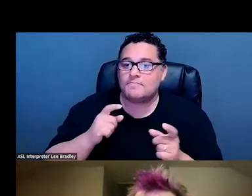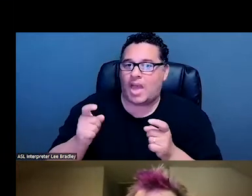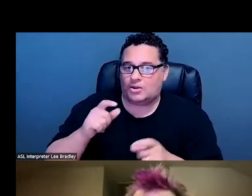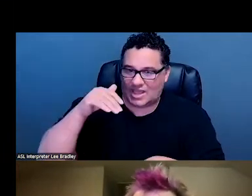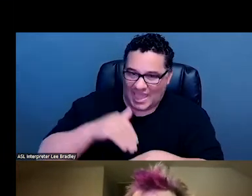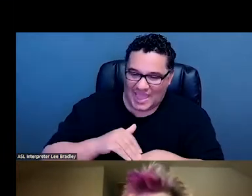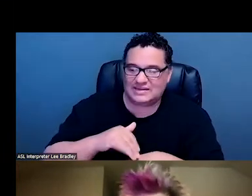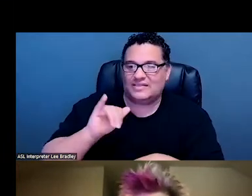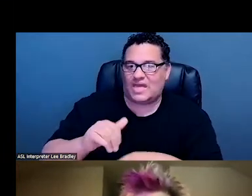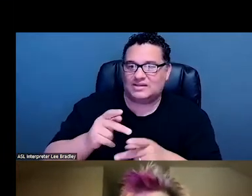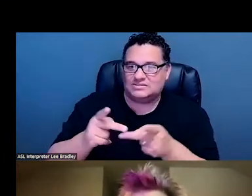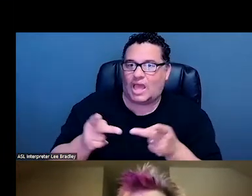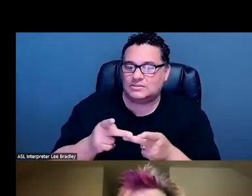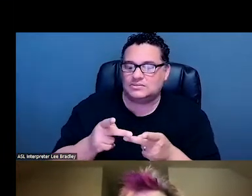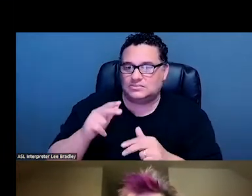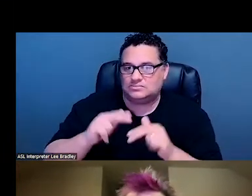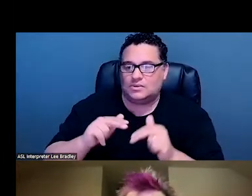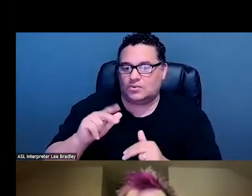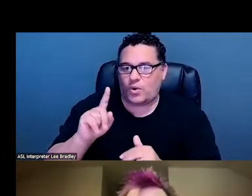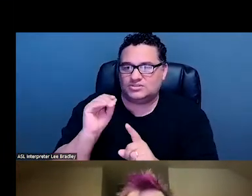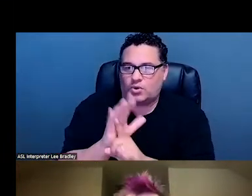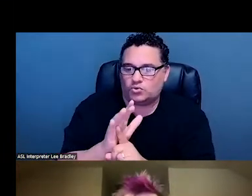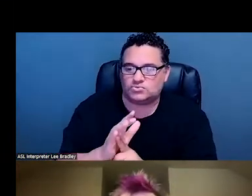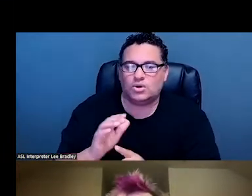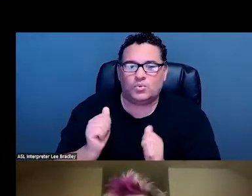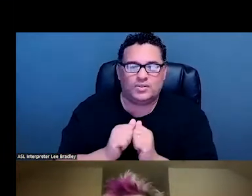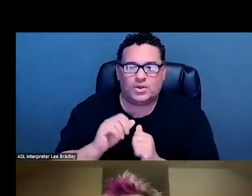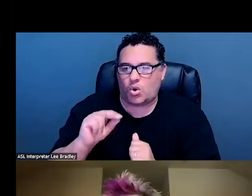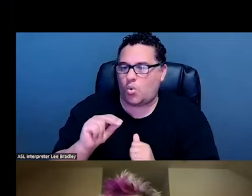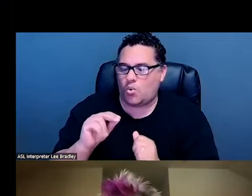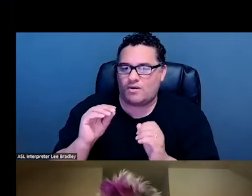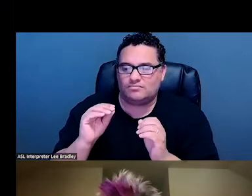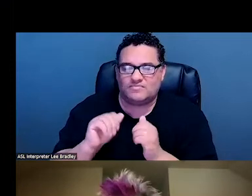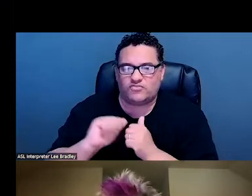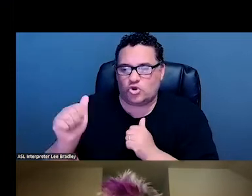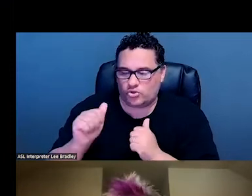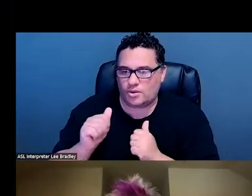OF THE EXPOSURE WITH NO FURTHER MEDICAL CARE GIVEN BY THE REST OF THE HEALTH CARE SYSTEM.